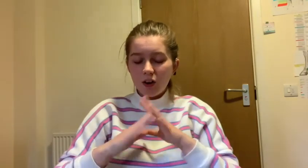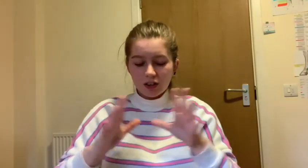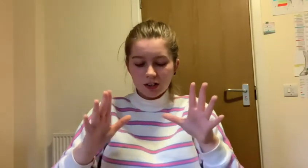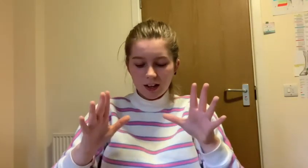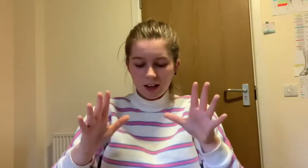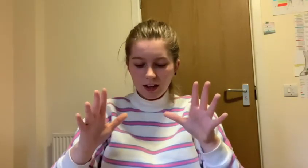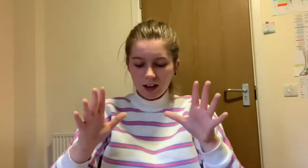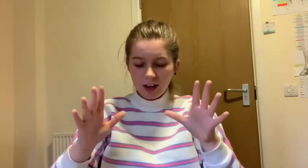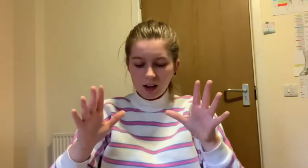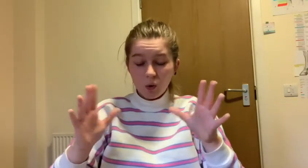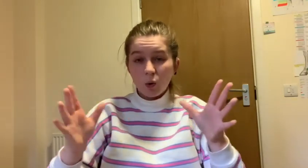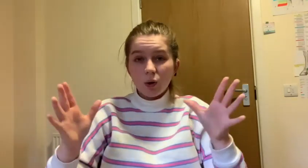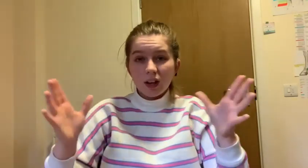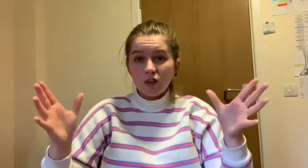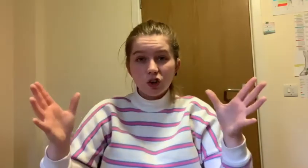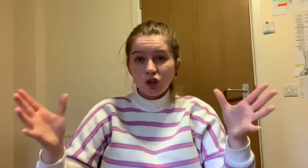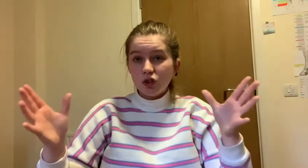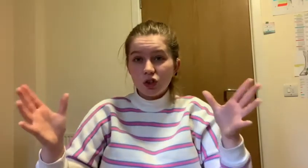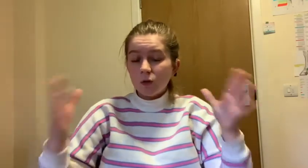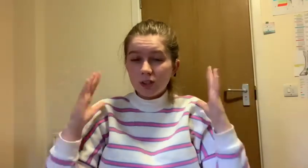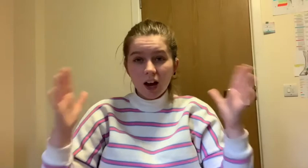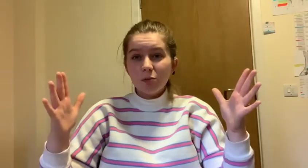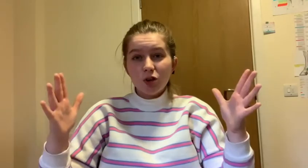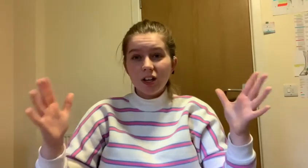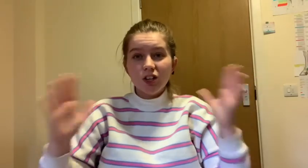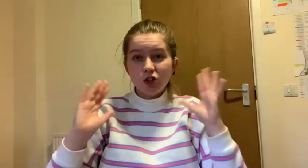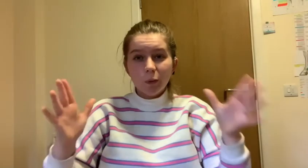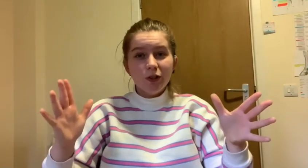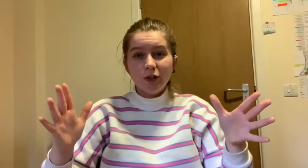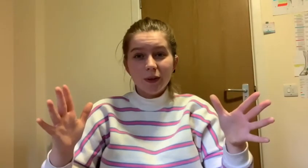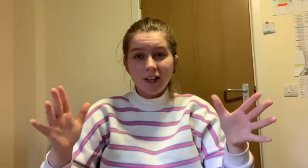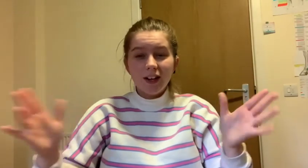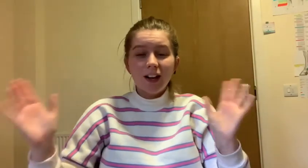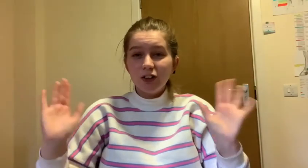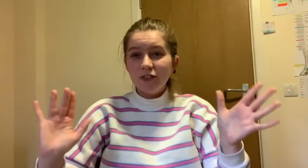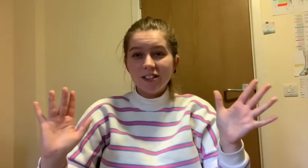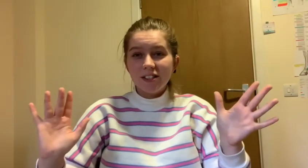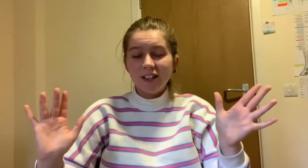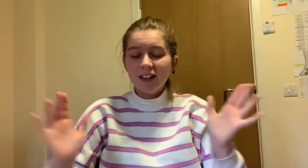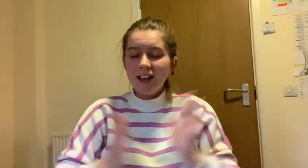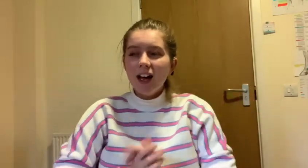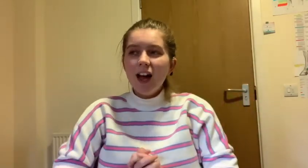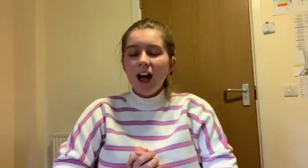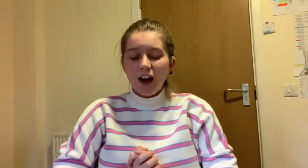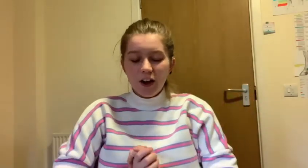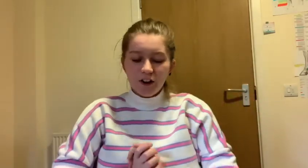Or even on Youtube, tag me in it, show me you're doing it, I'd love to see it! (I WILL DO A REACTION VIDEO)